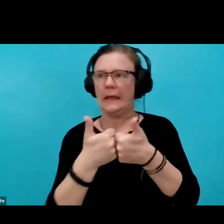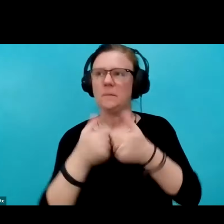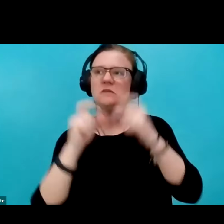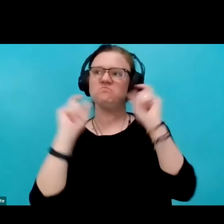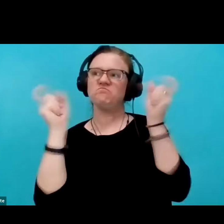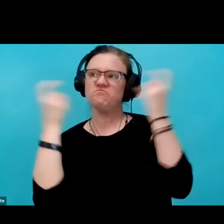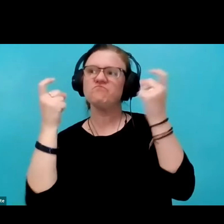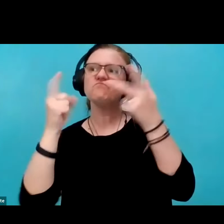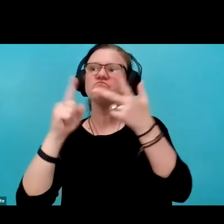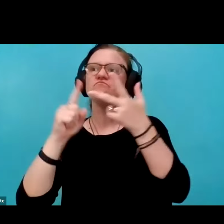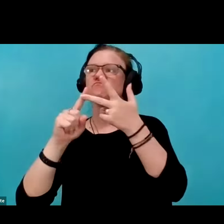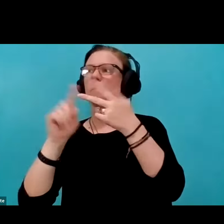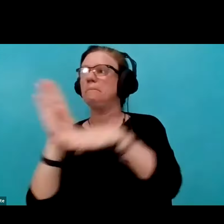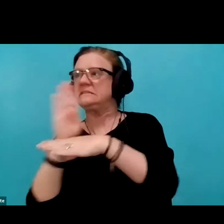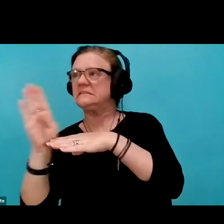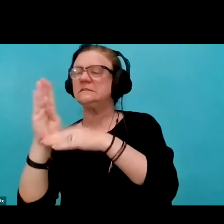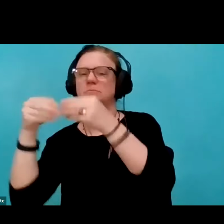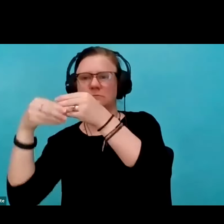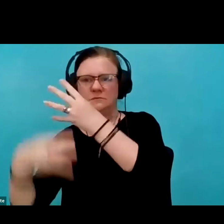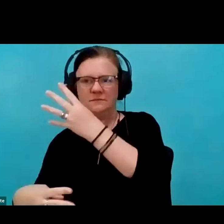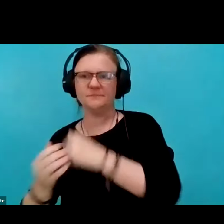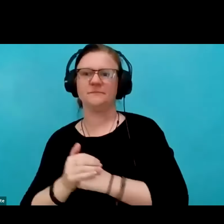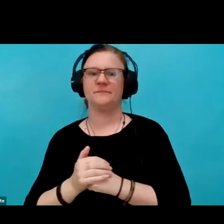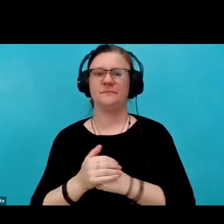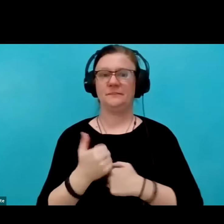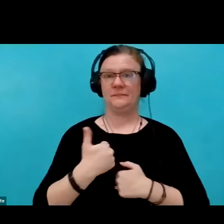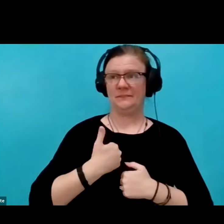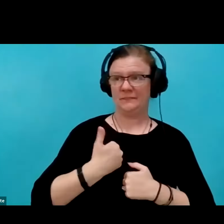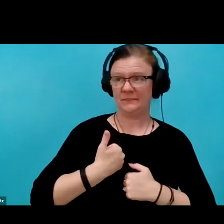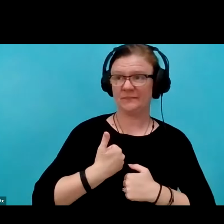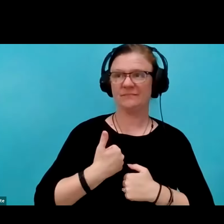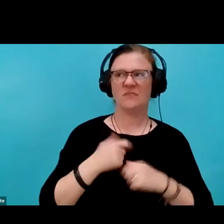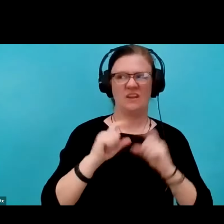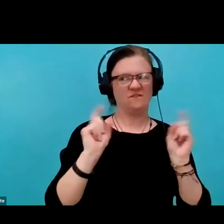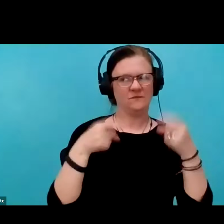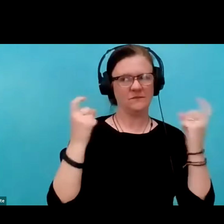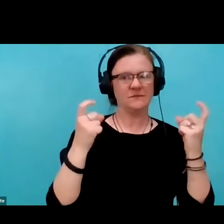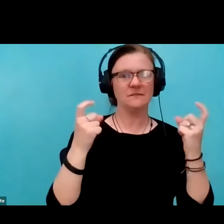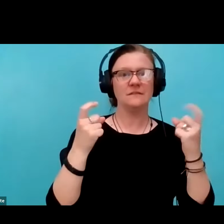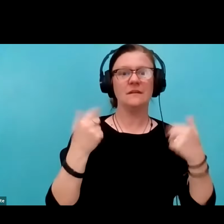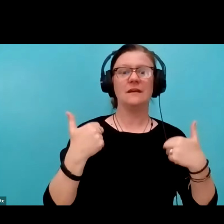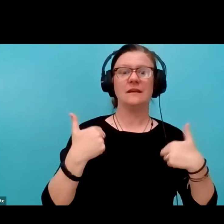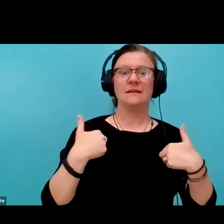enterprise and more. Jonathan de Armas: Personally in the fitness area I lost over 25 pounds last